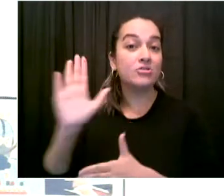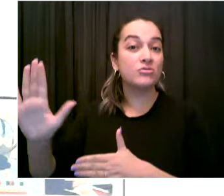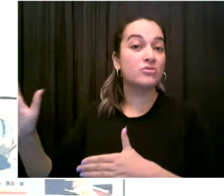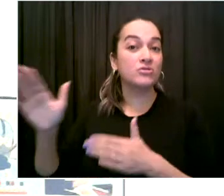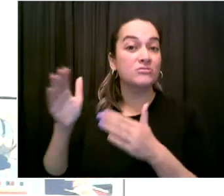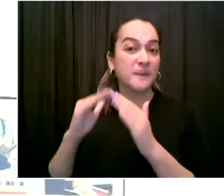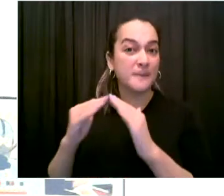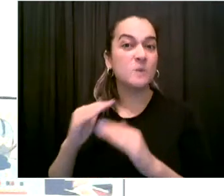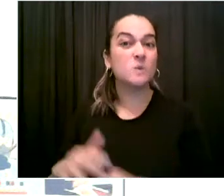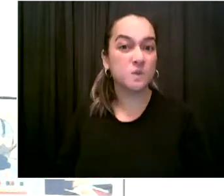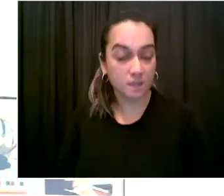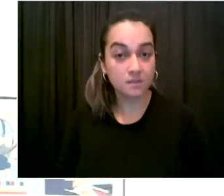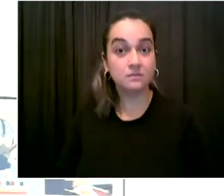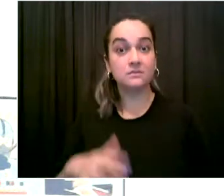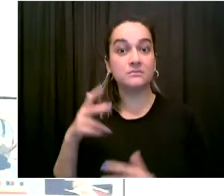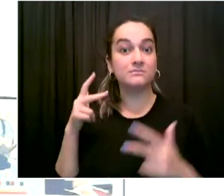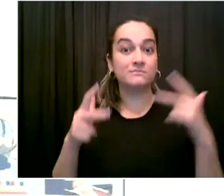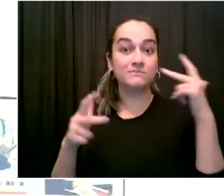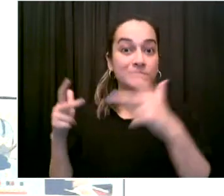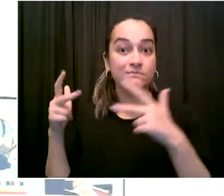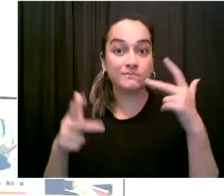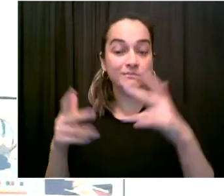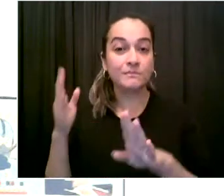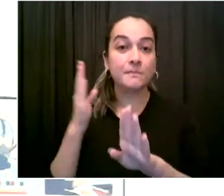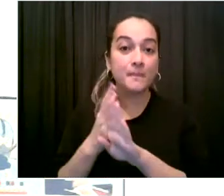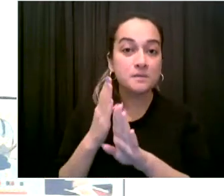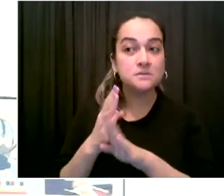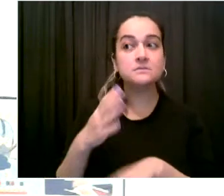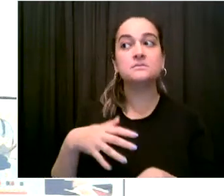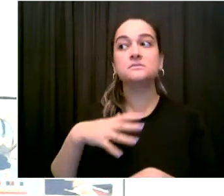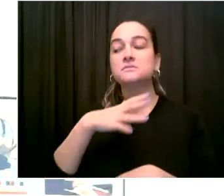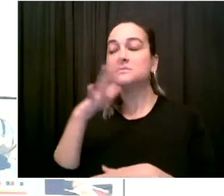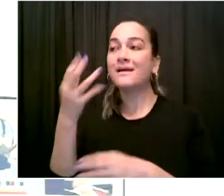WE KNOW PEOPLE WANTED TO GET VACCINATED HAVE